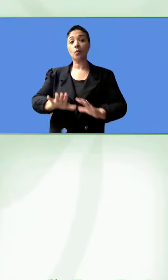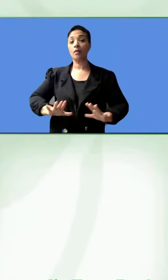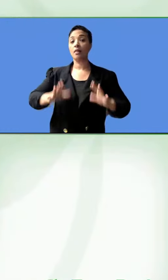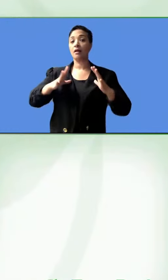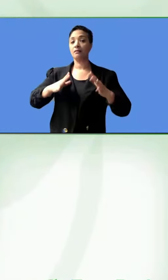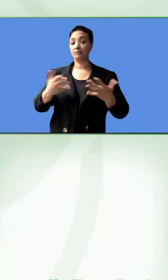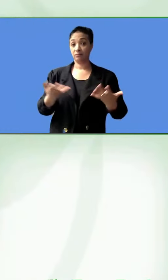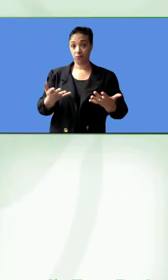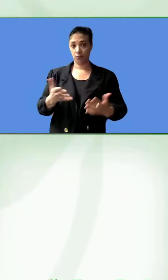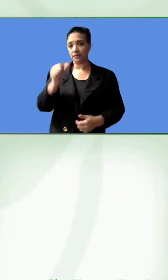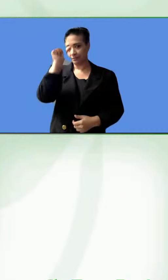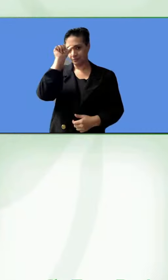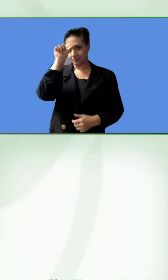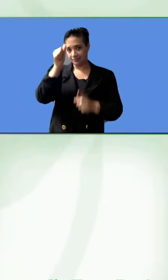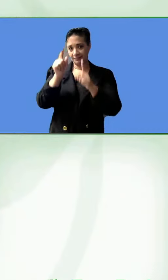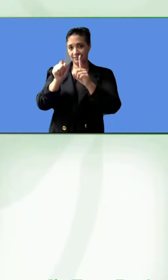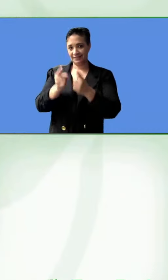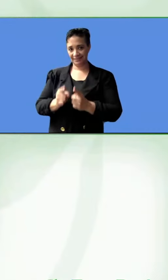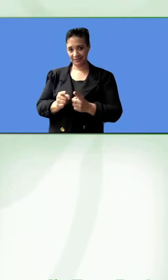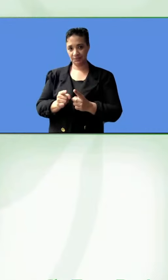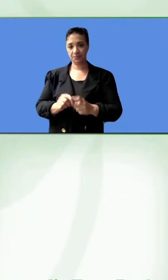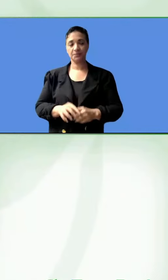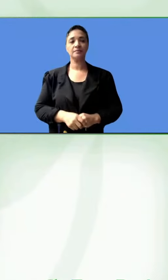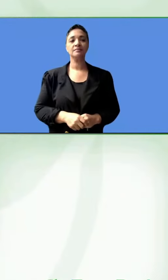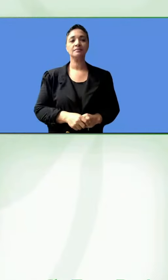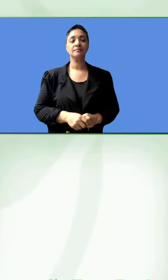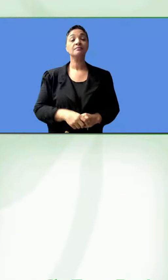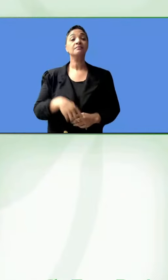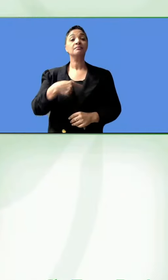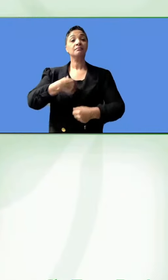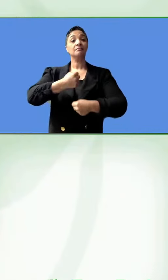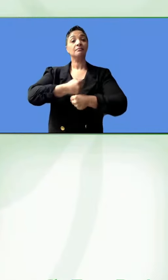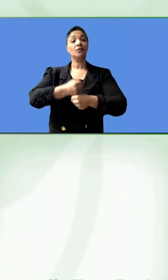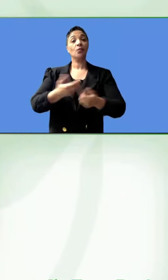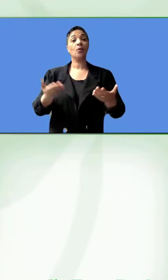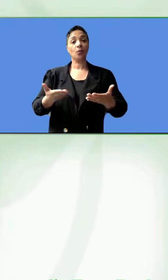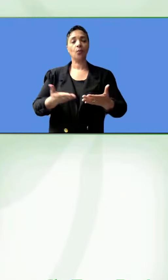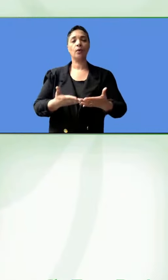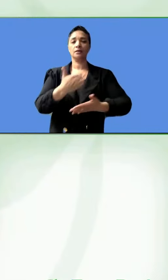I work in the field of disabilities for a long, long time.